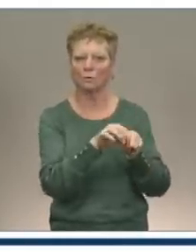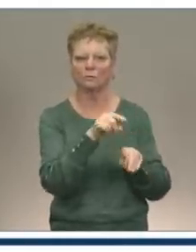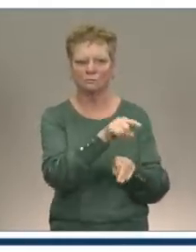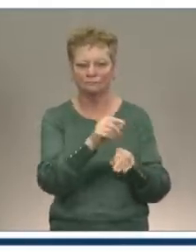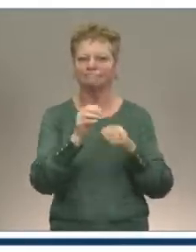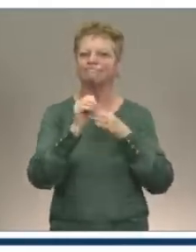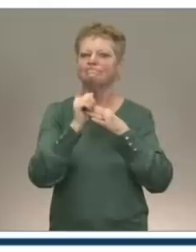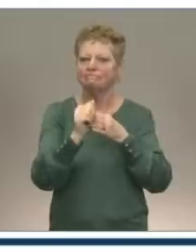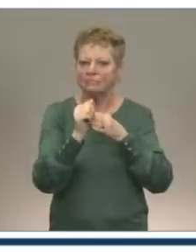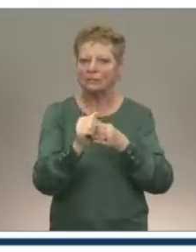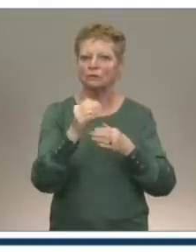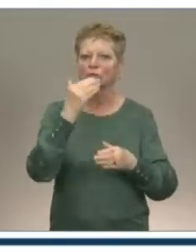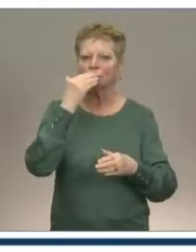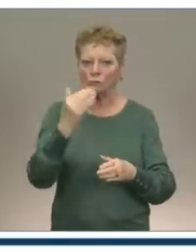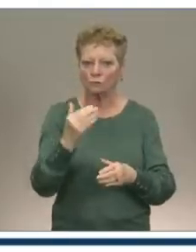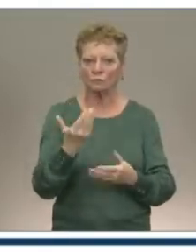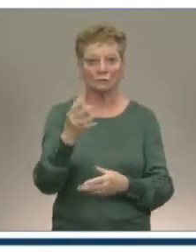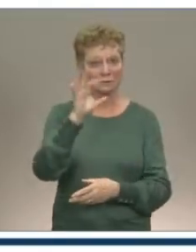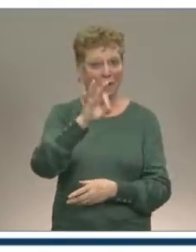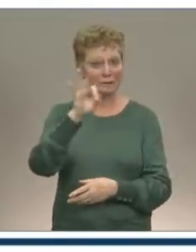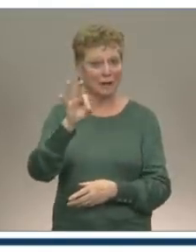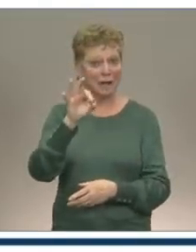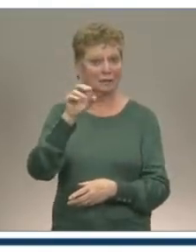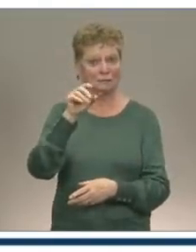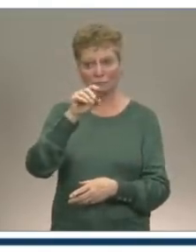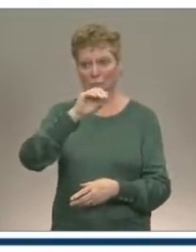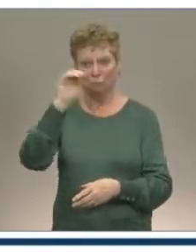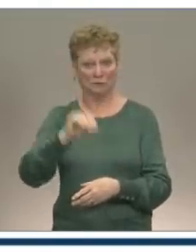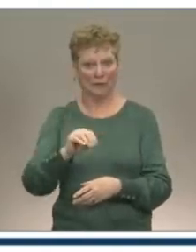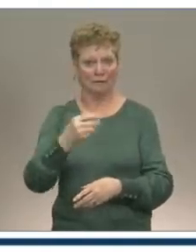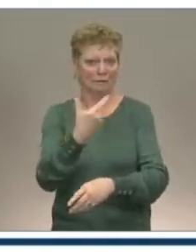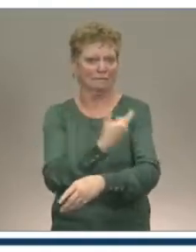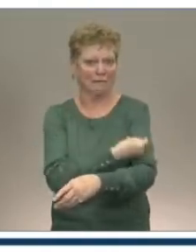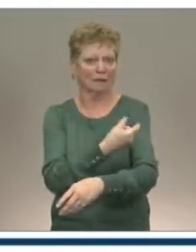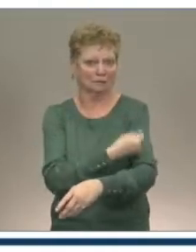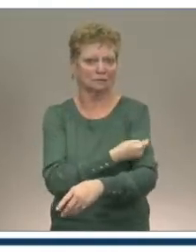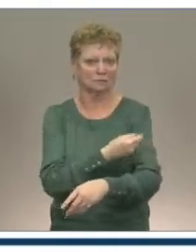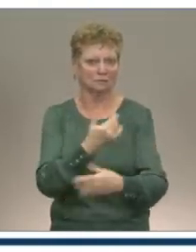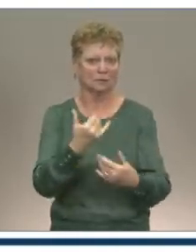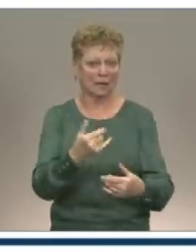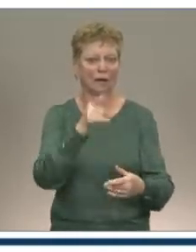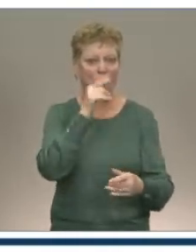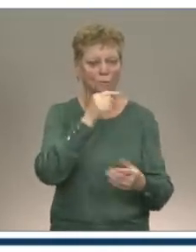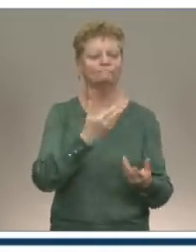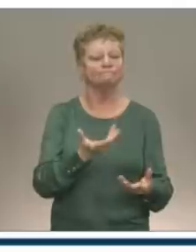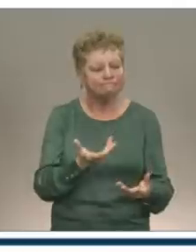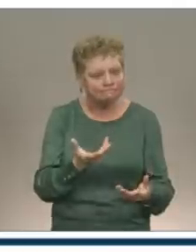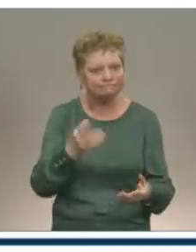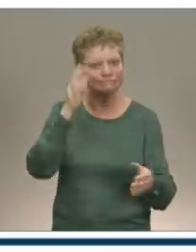with a 99 vaccination rate for those who have responded the civil service stepped